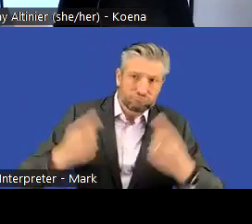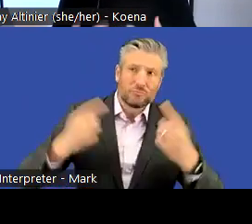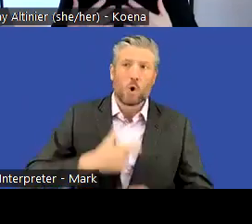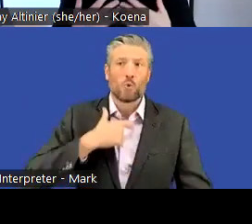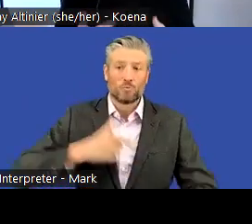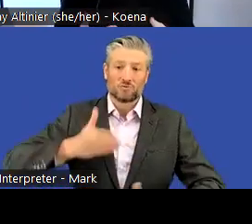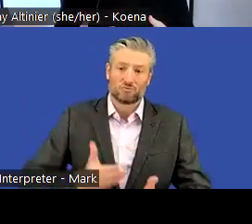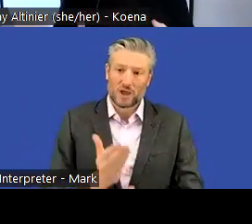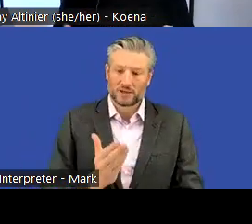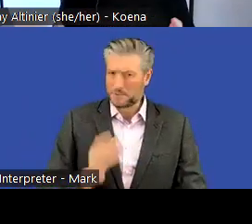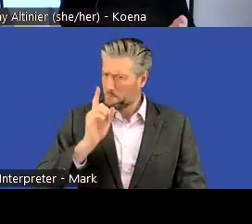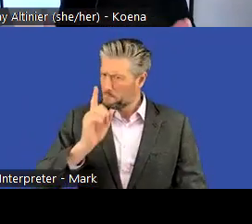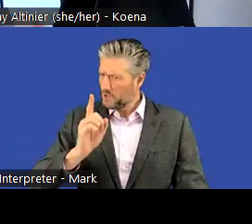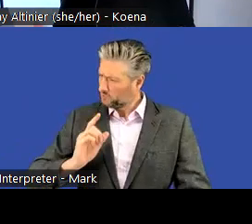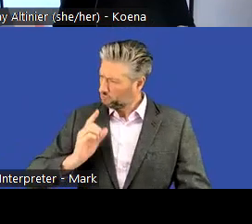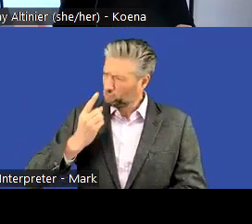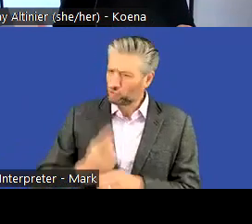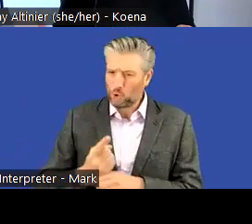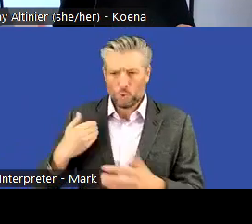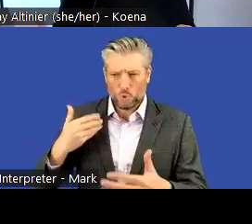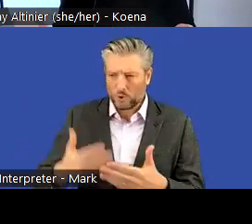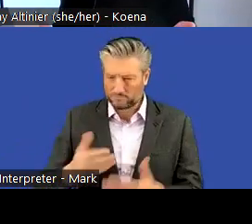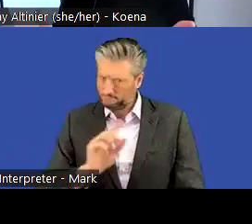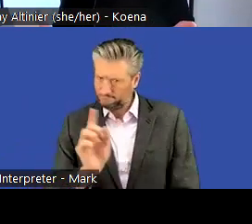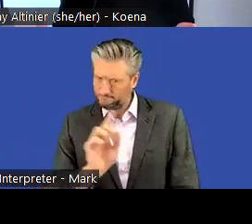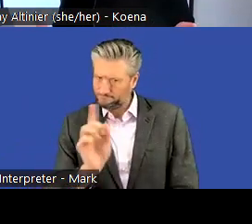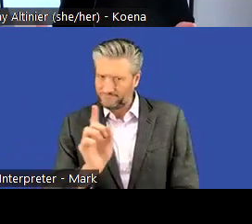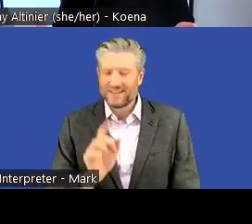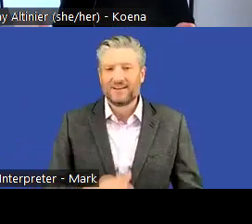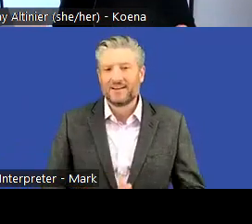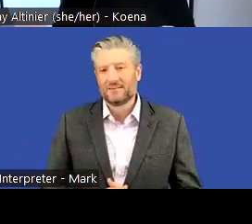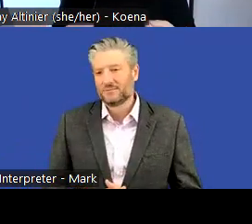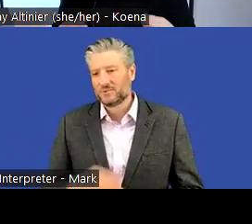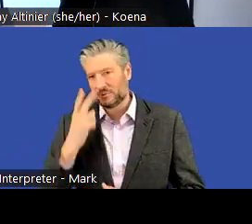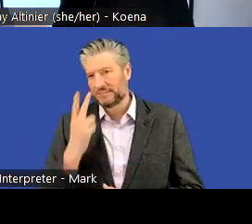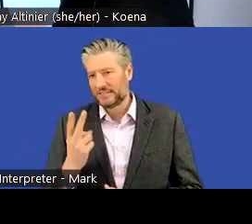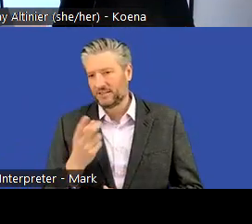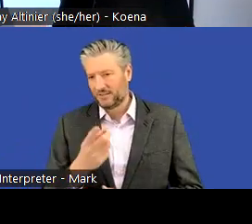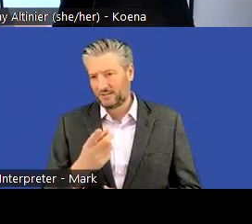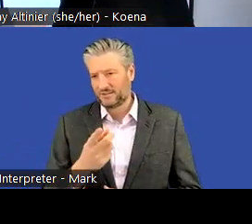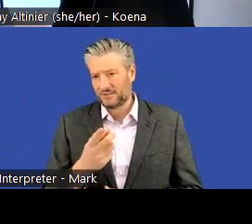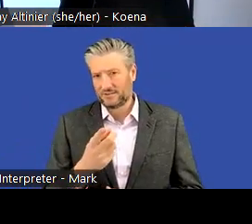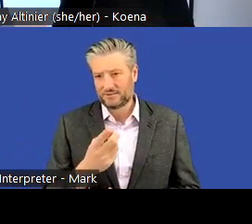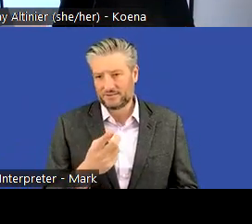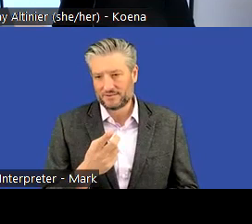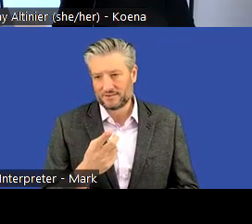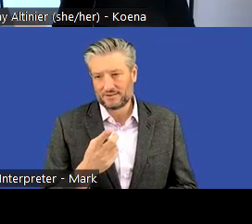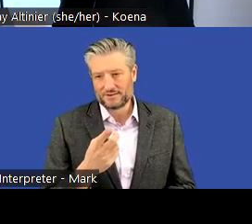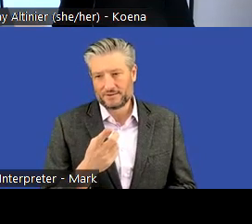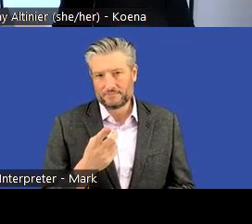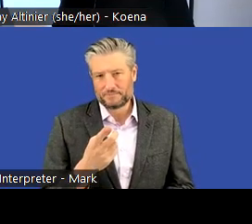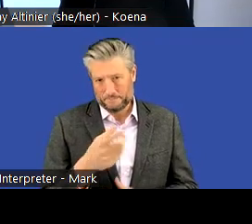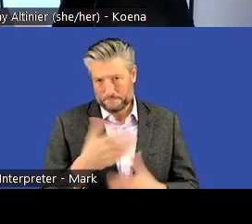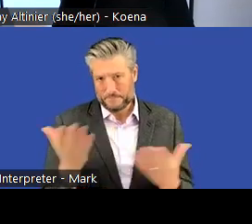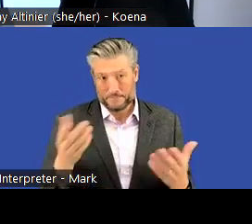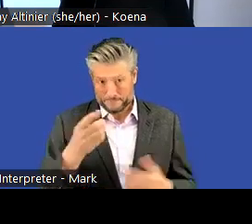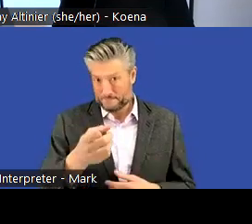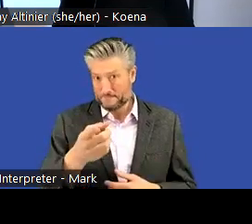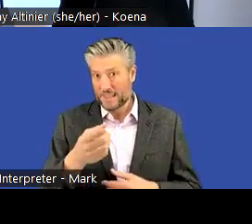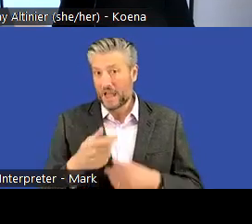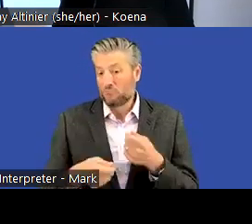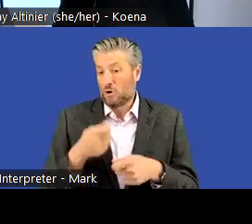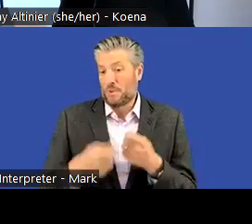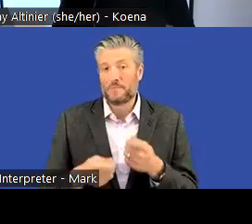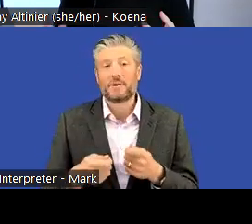So digital accessibility, it's not just because